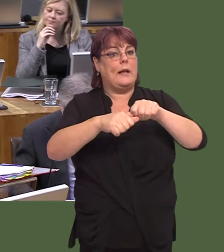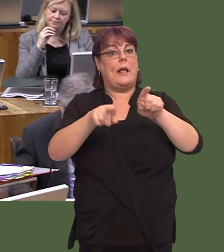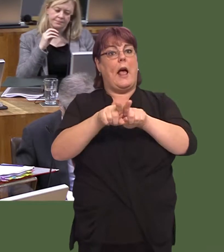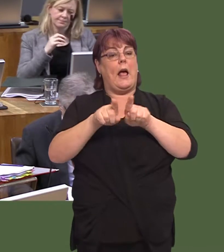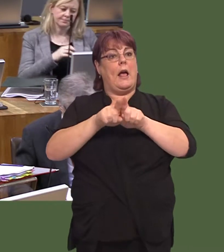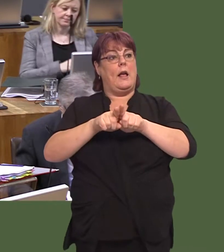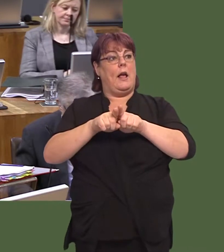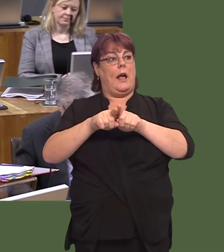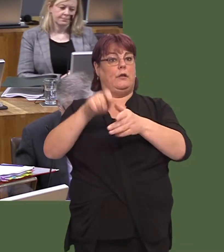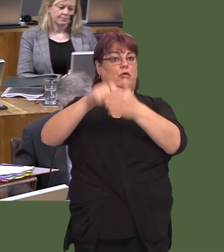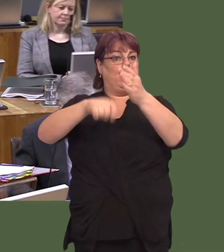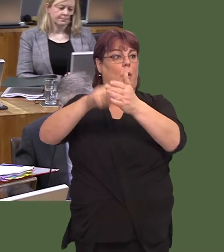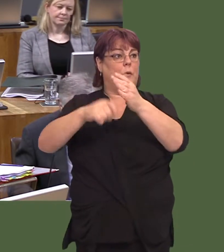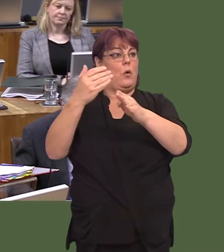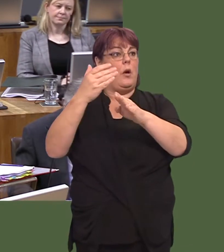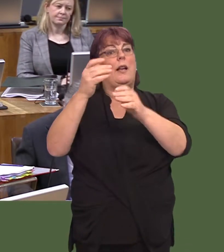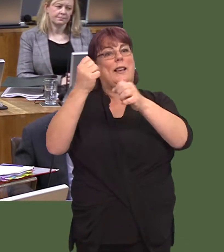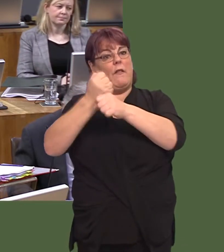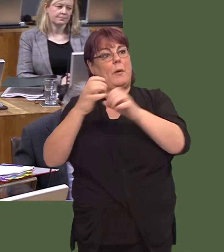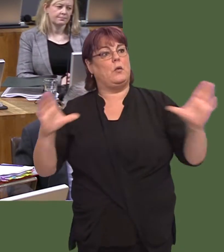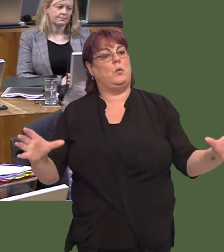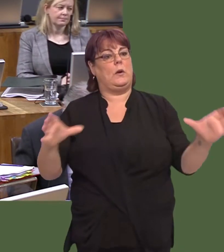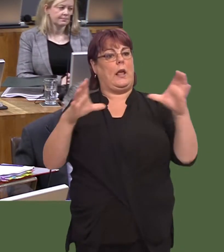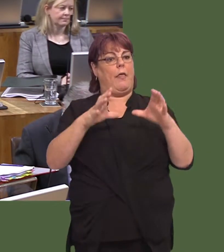We are committed, through the food and drink action plan, which we share with our publicly